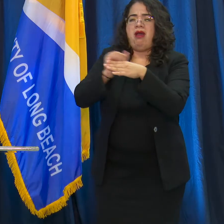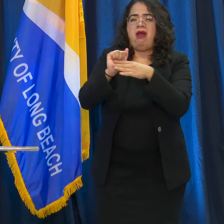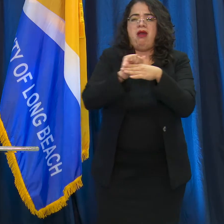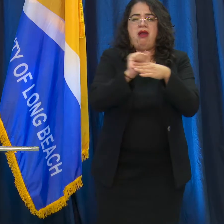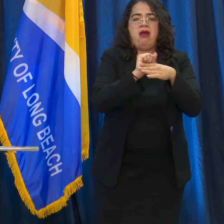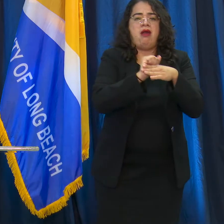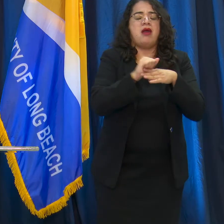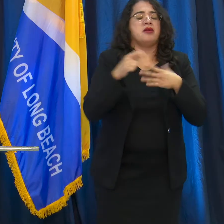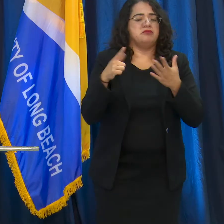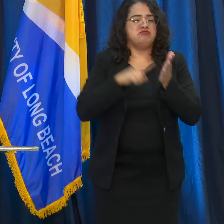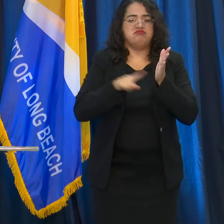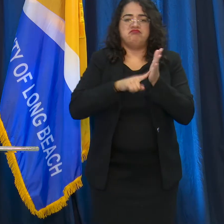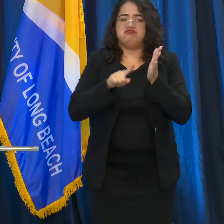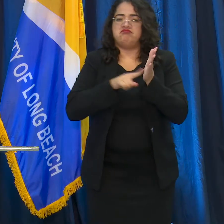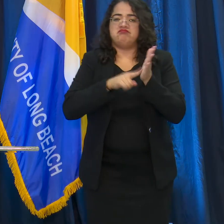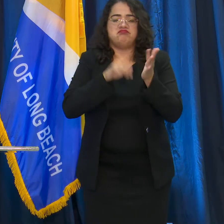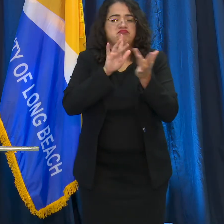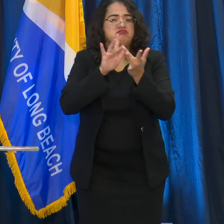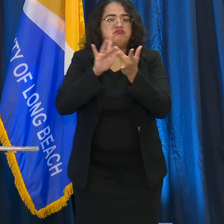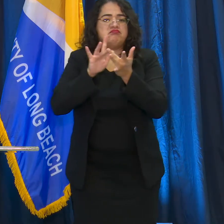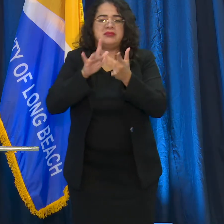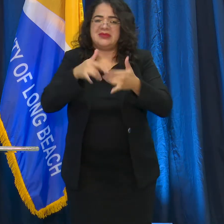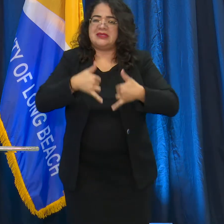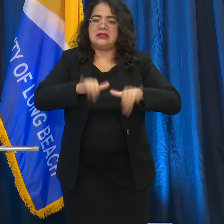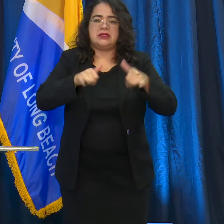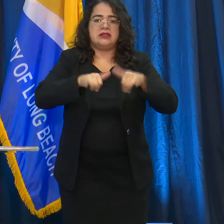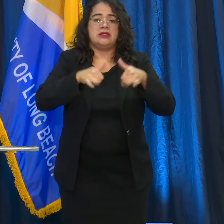investigations, contract tracing as well as the new technology that we've